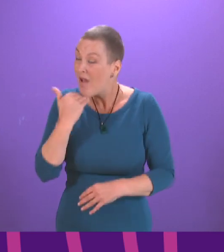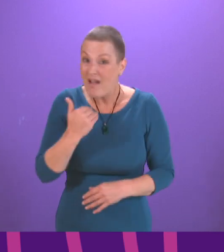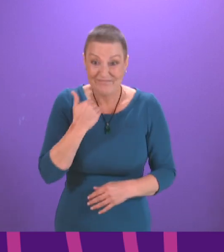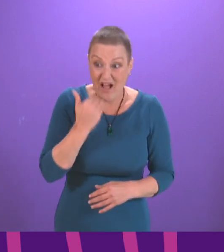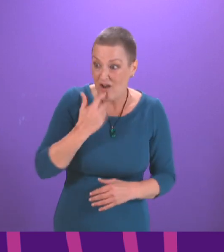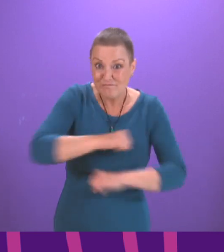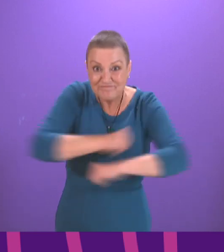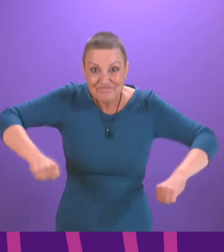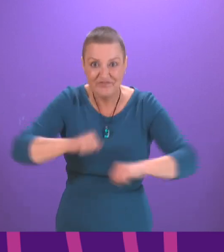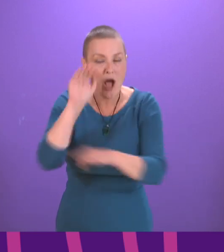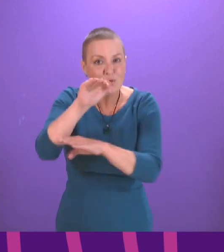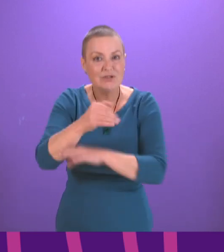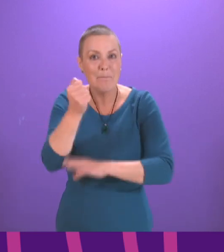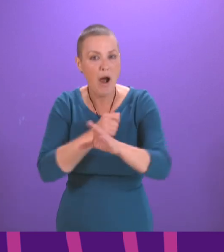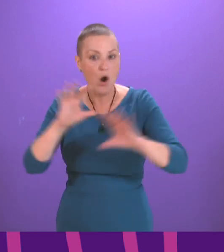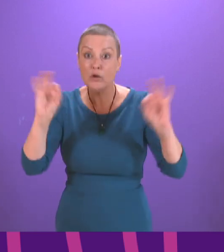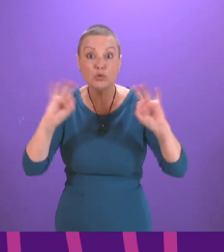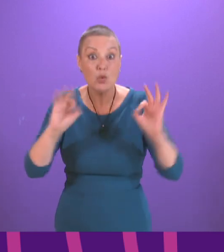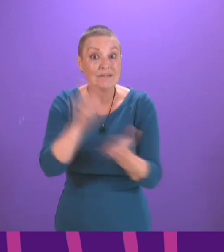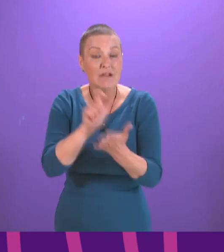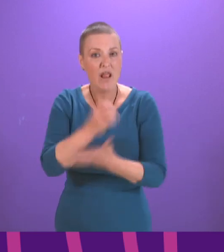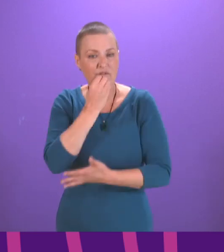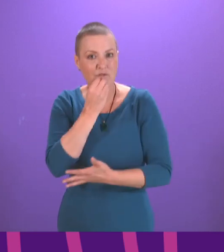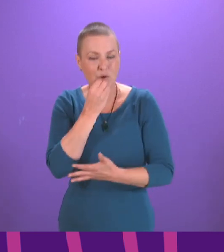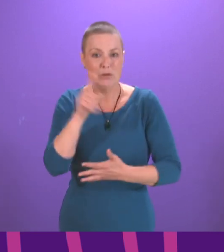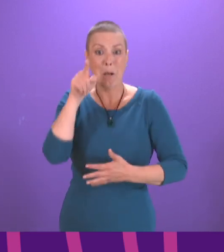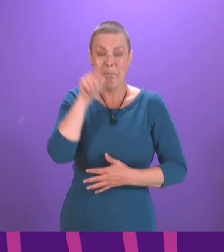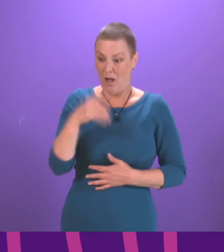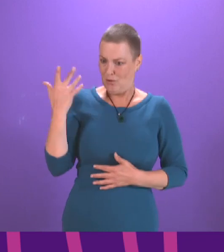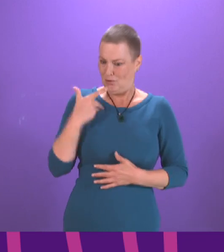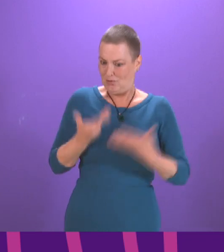alcohol. Because of the restriction levels that the First Minister has just announced, they will, frankly, close.